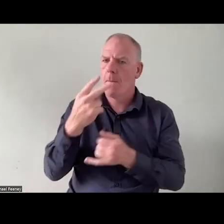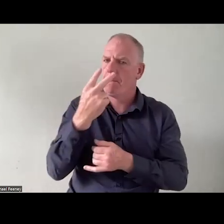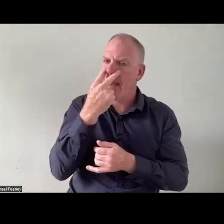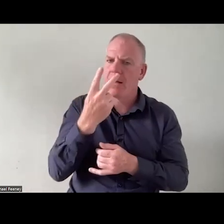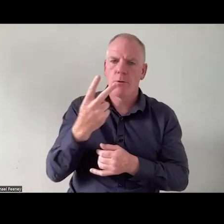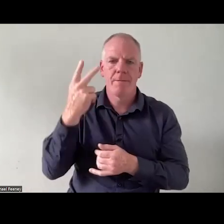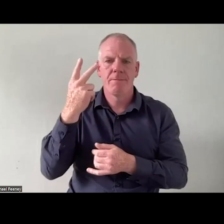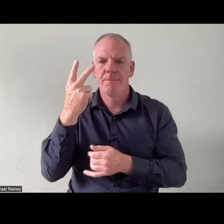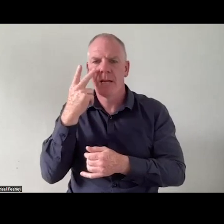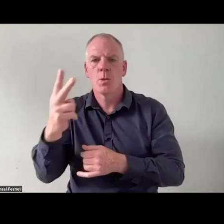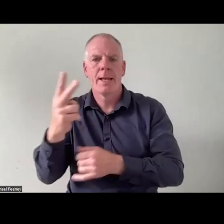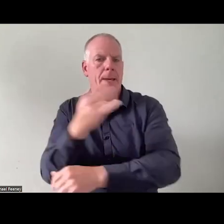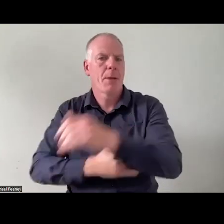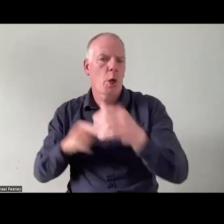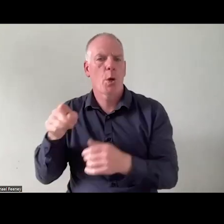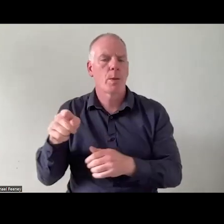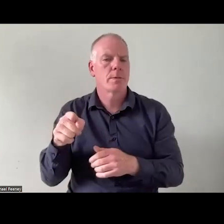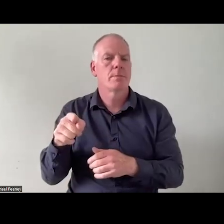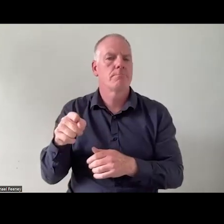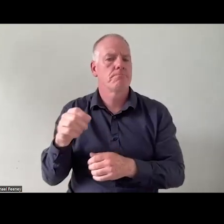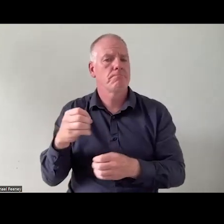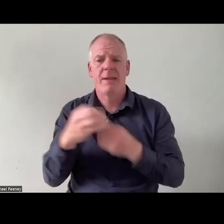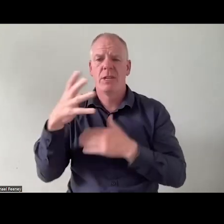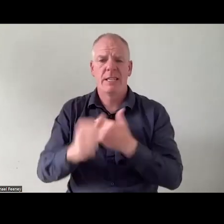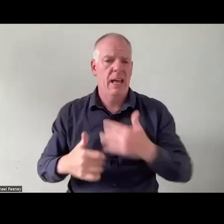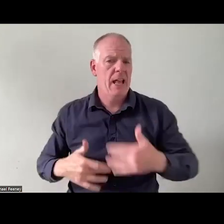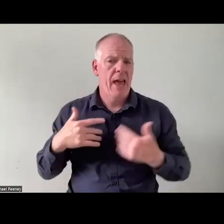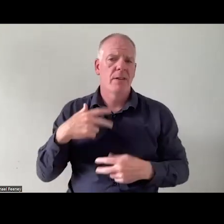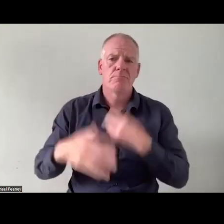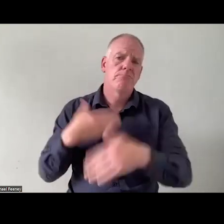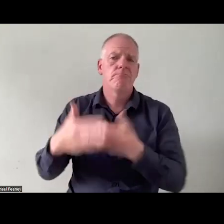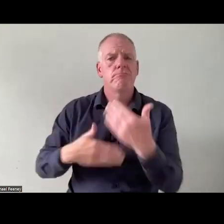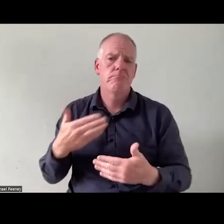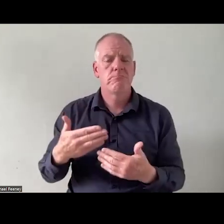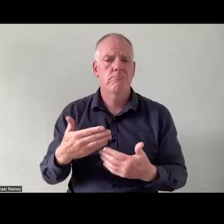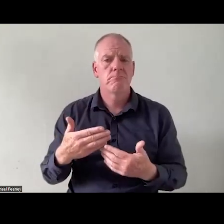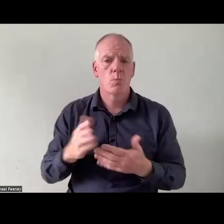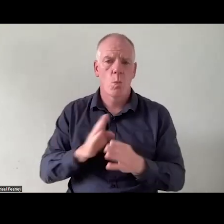especially in order to go about their daily activity, go to work, visit family.